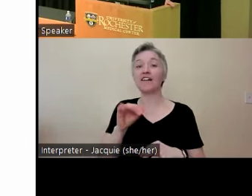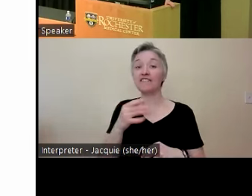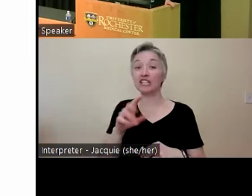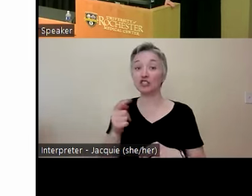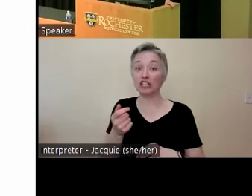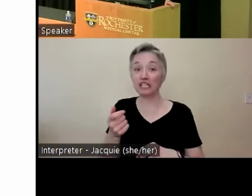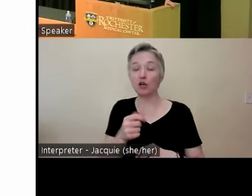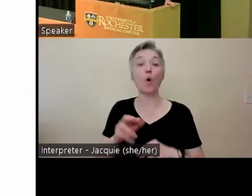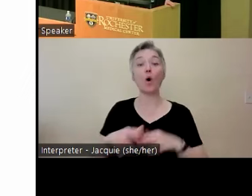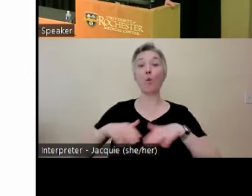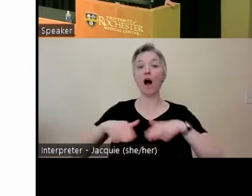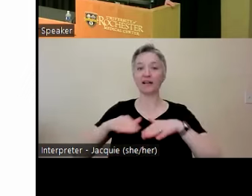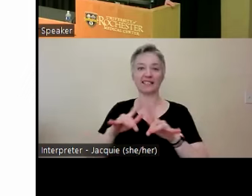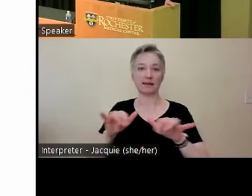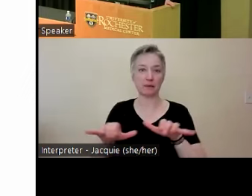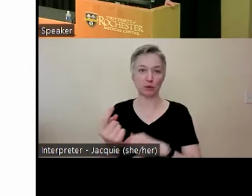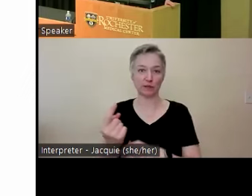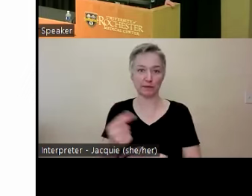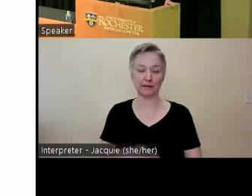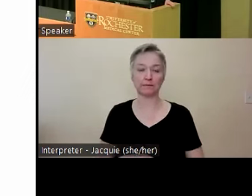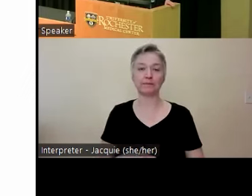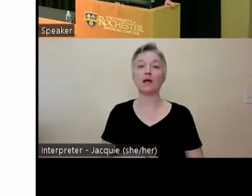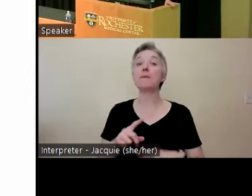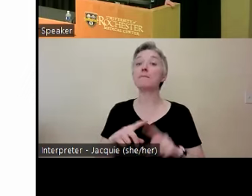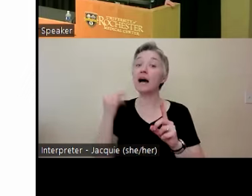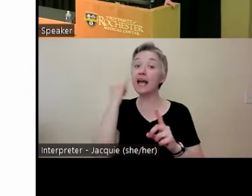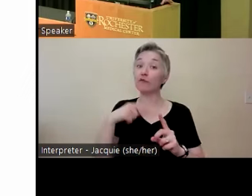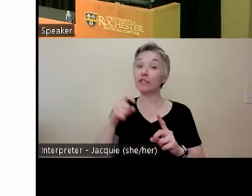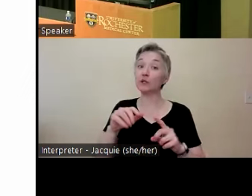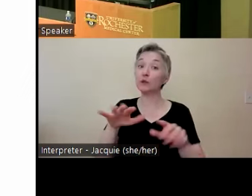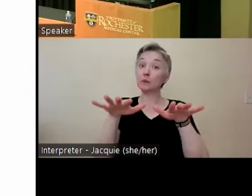but for those people where we do need to decrease arousal consider diaphragmatic